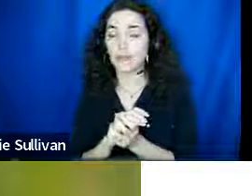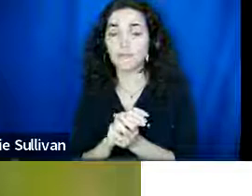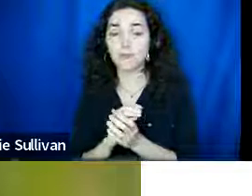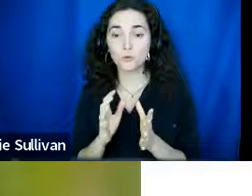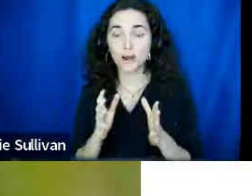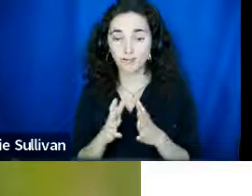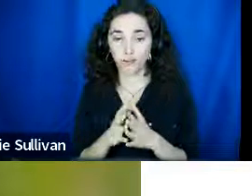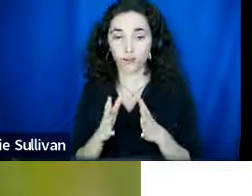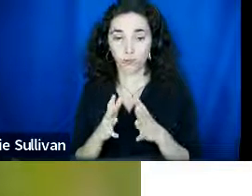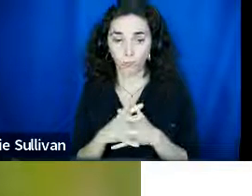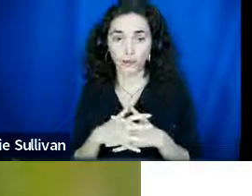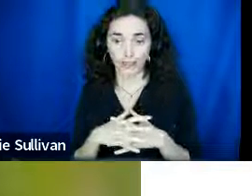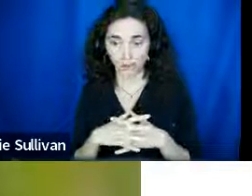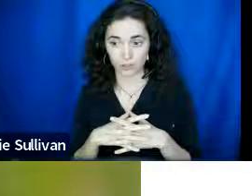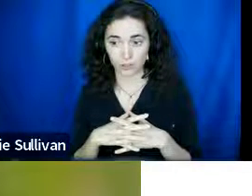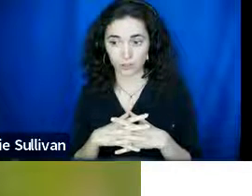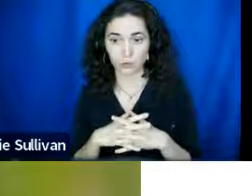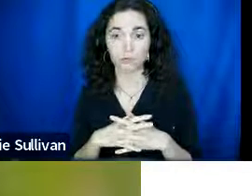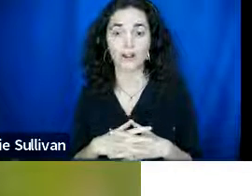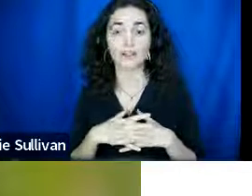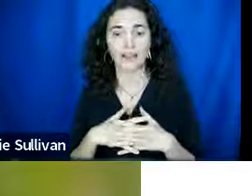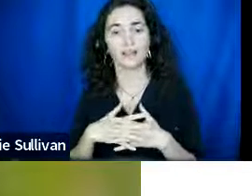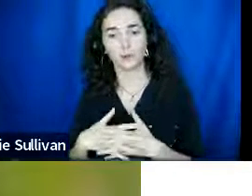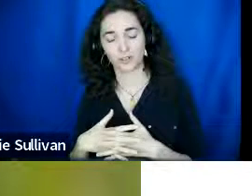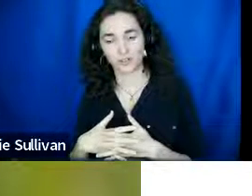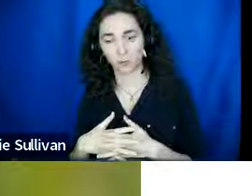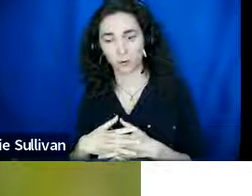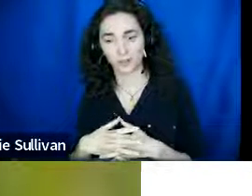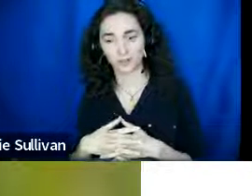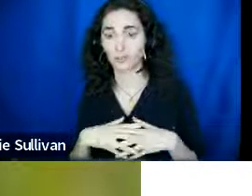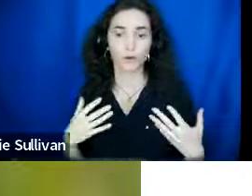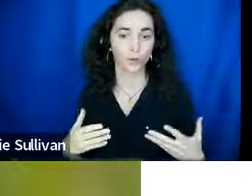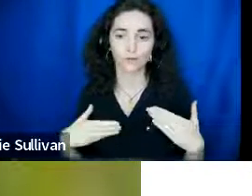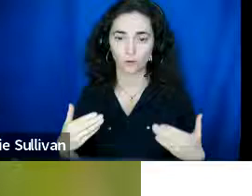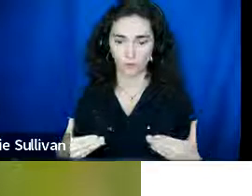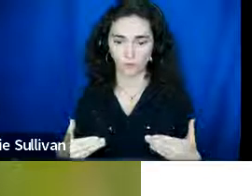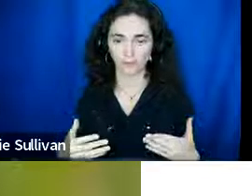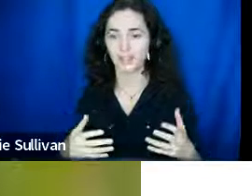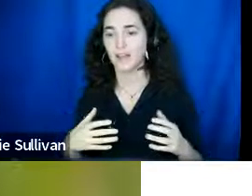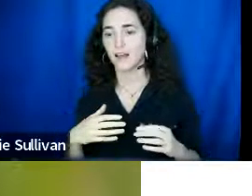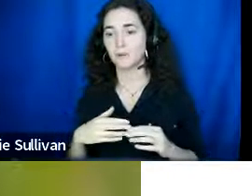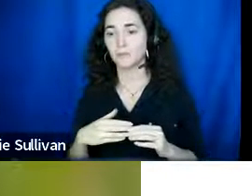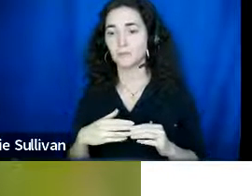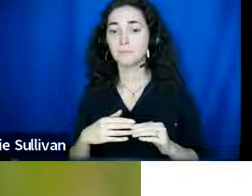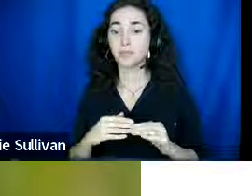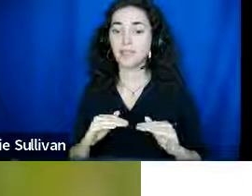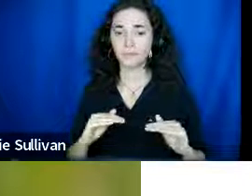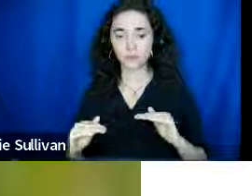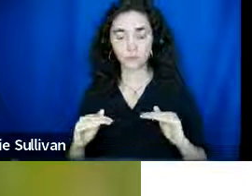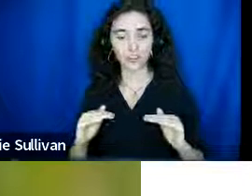If you have learned one language, your brain can learn a second one, a third one, a fourth one.